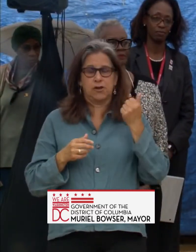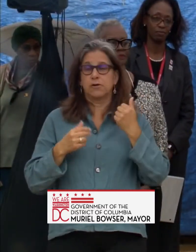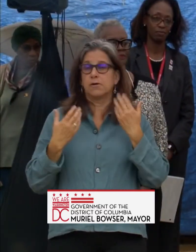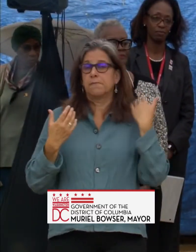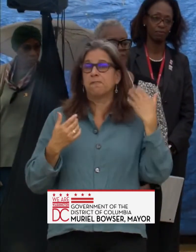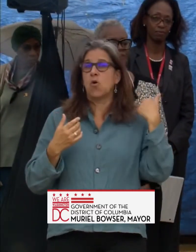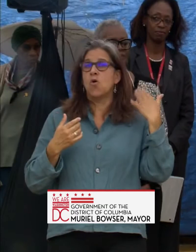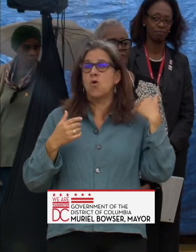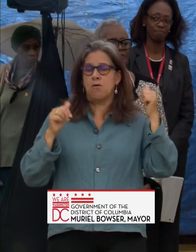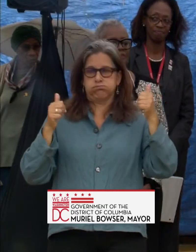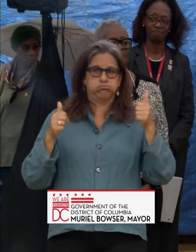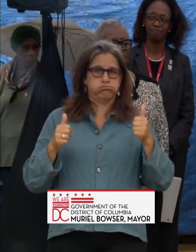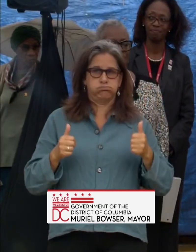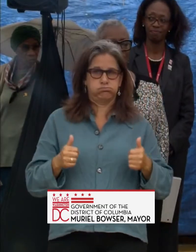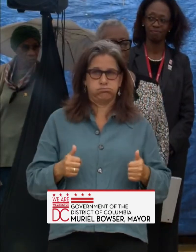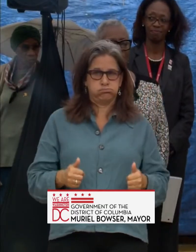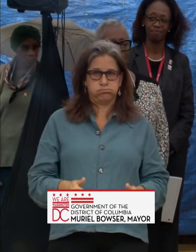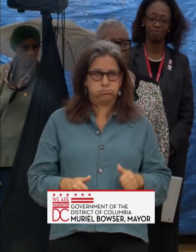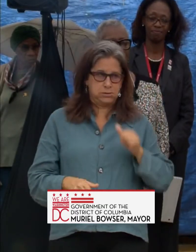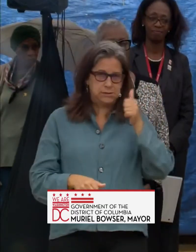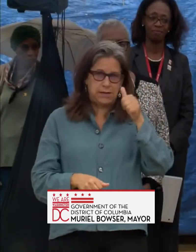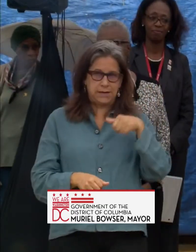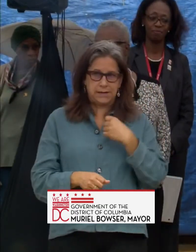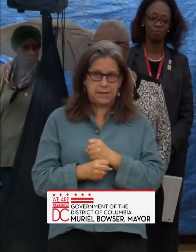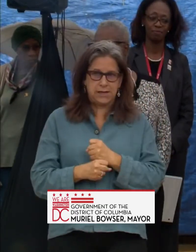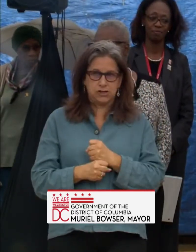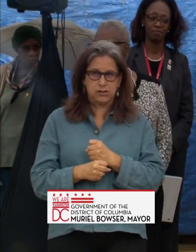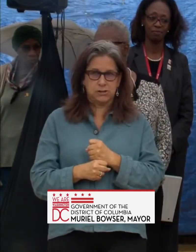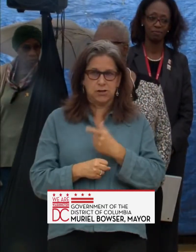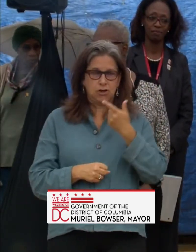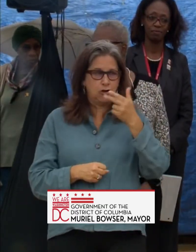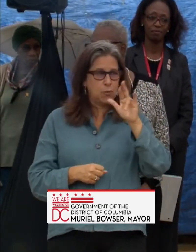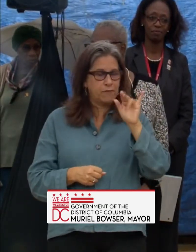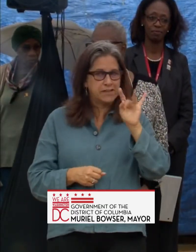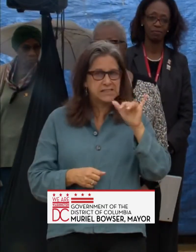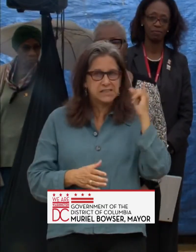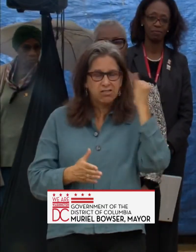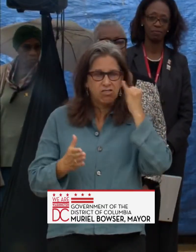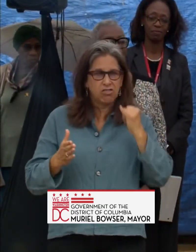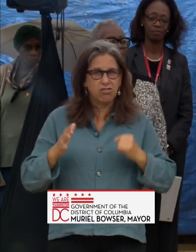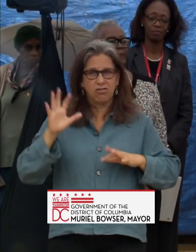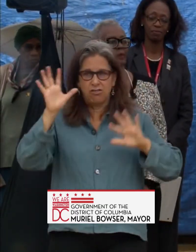IT HAS ATTRACTED GRAFFITI. IT HAS ATTRACTED OTHER PROBLEMS.